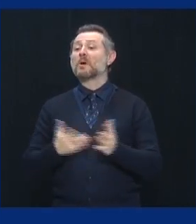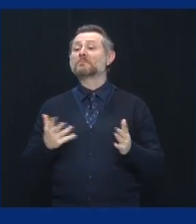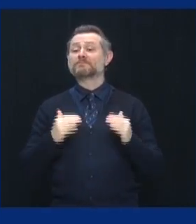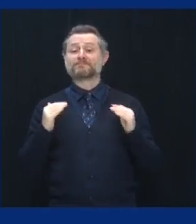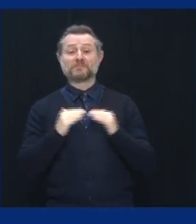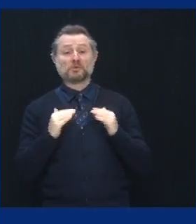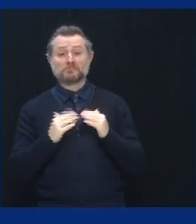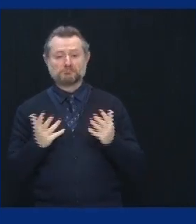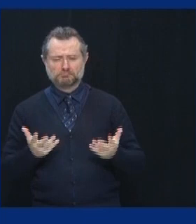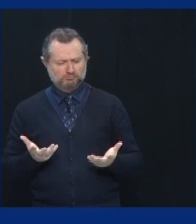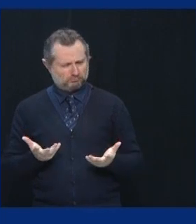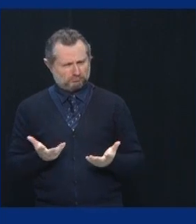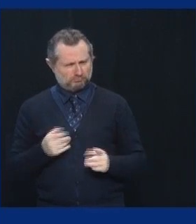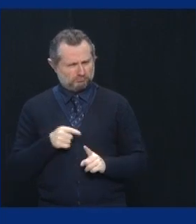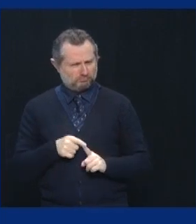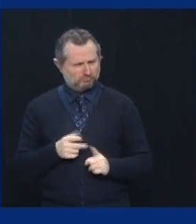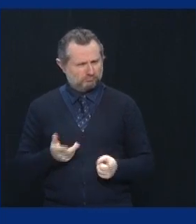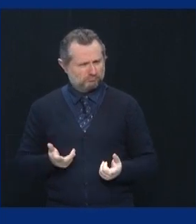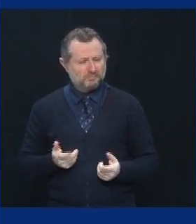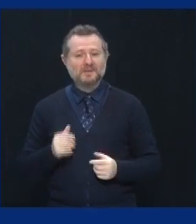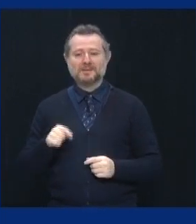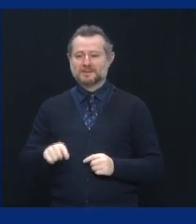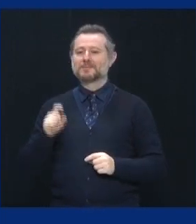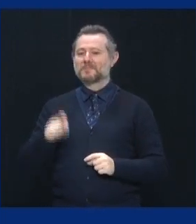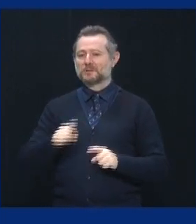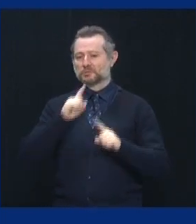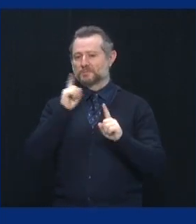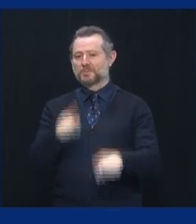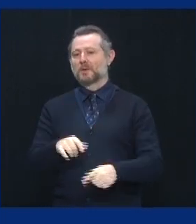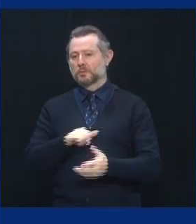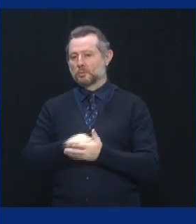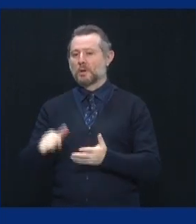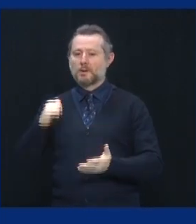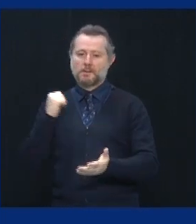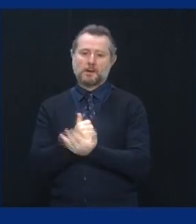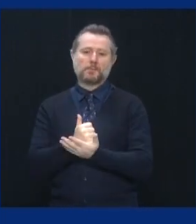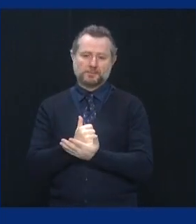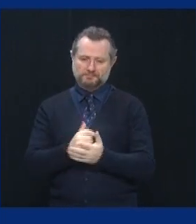MEMBERS ARE RIGHT. NEW YORK GOT HIT HARDEST.